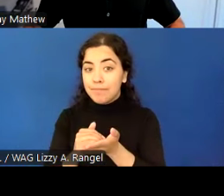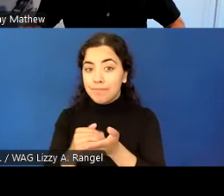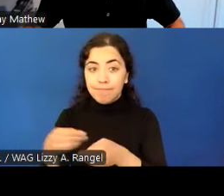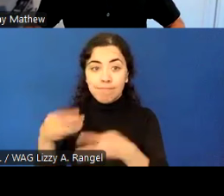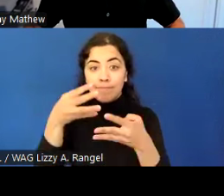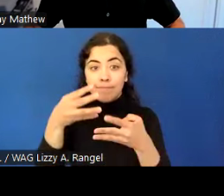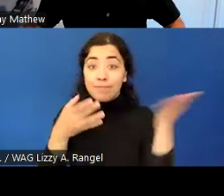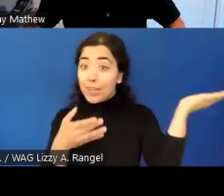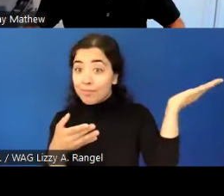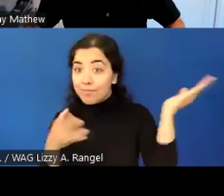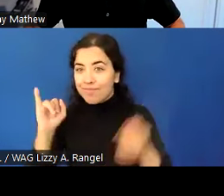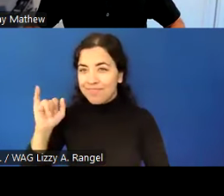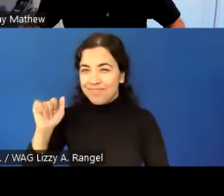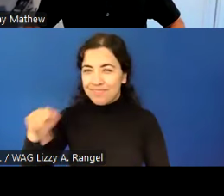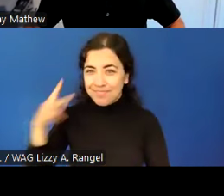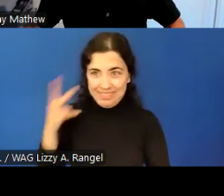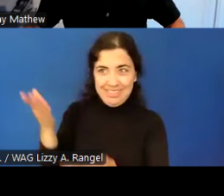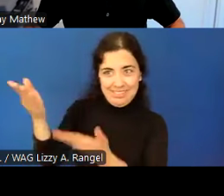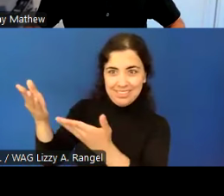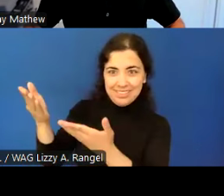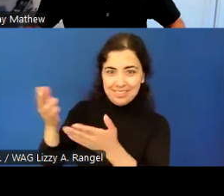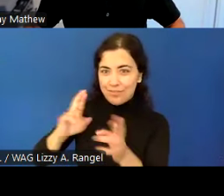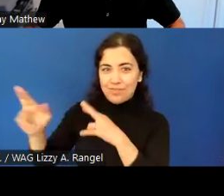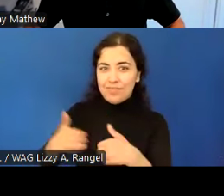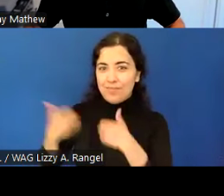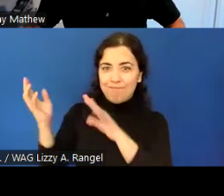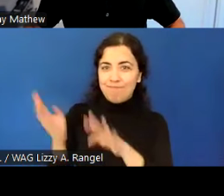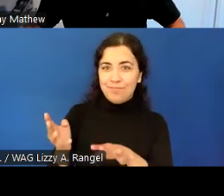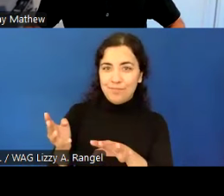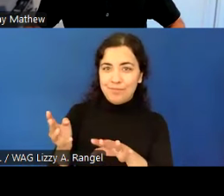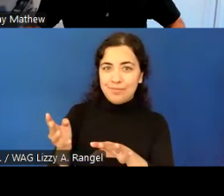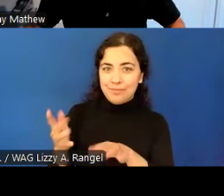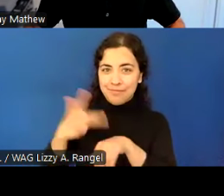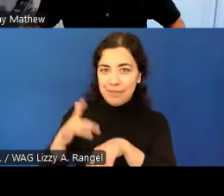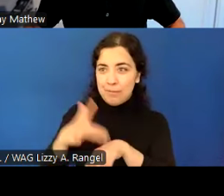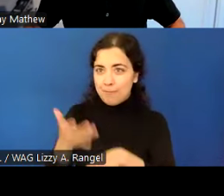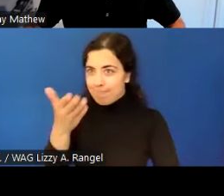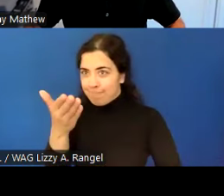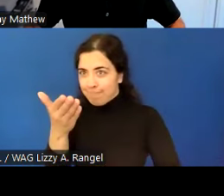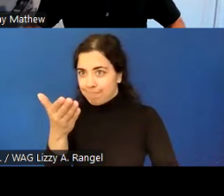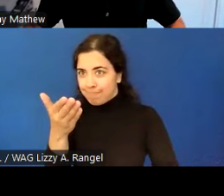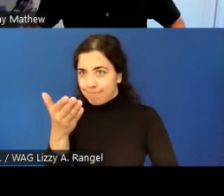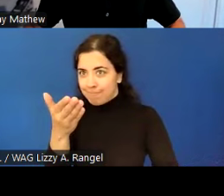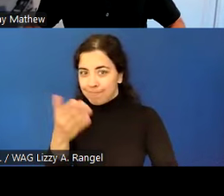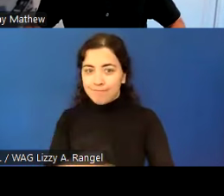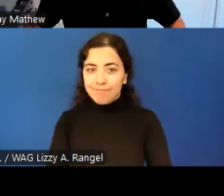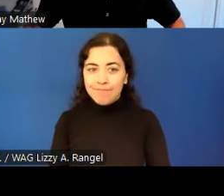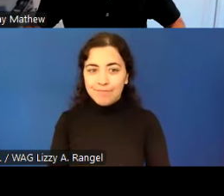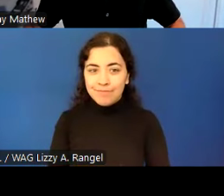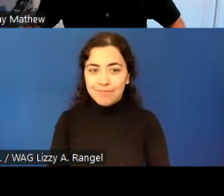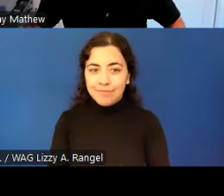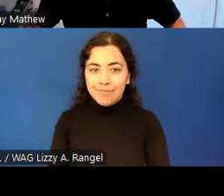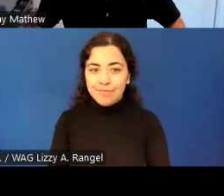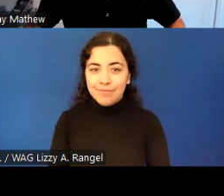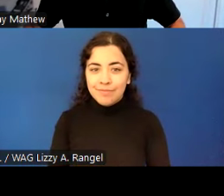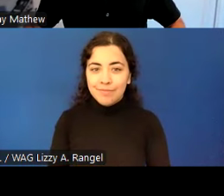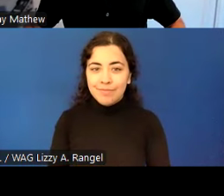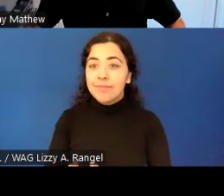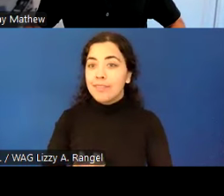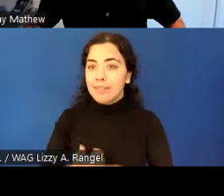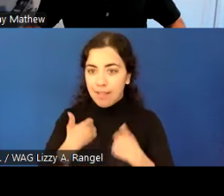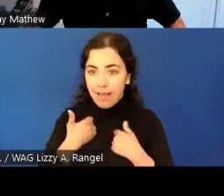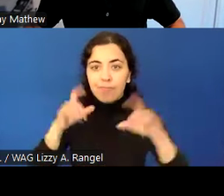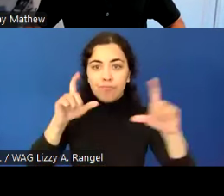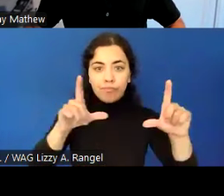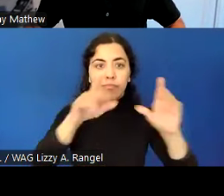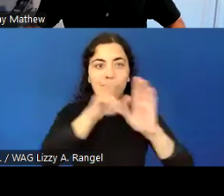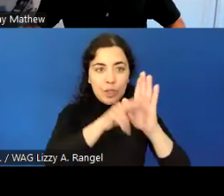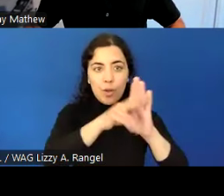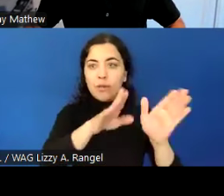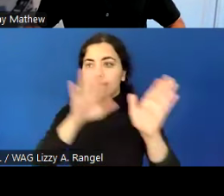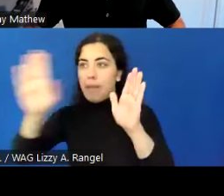we are. We have the livestream happening. The live video player, and we also have the embedded chat.